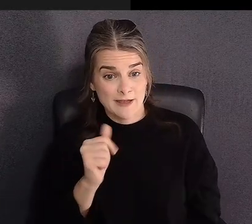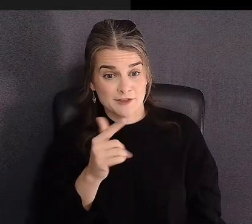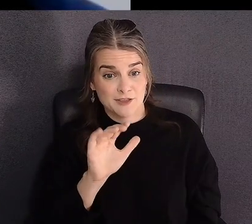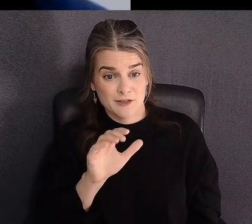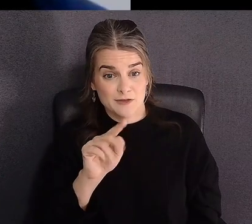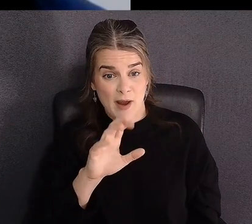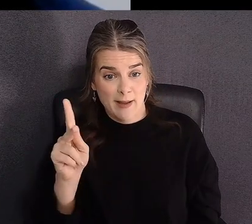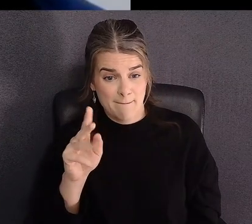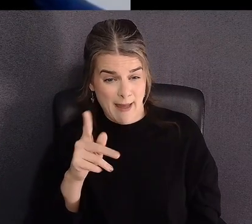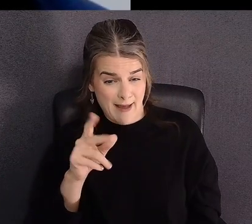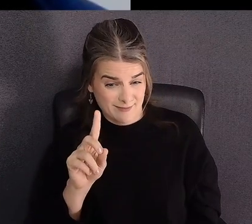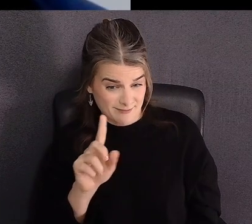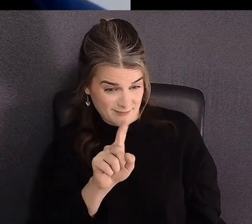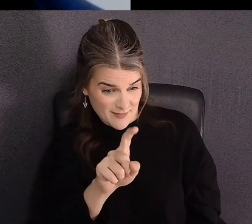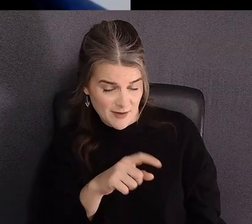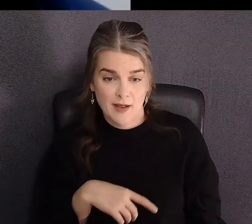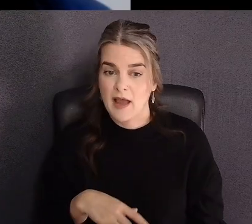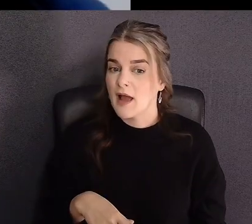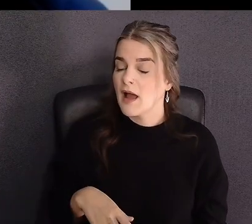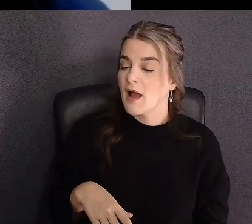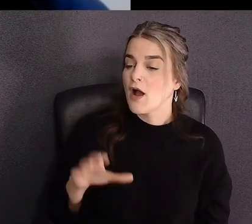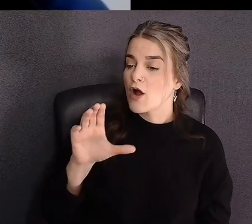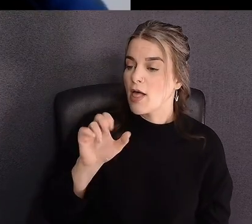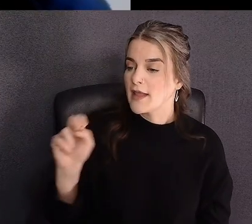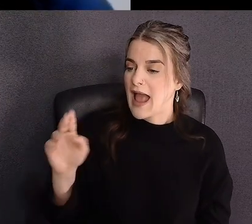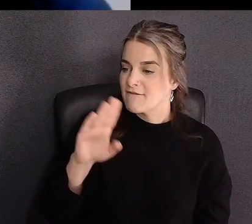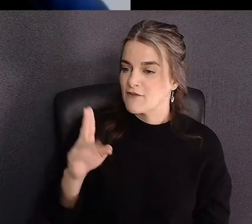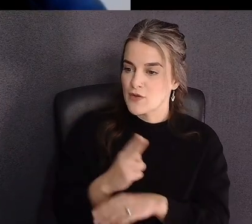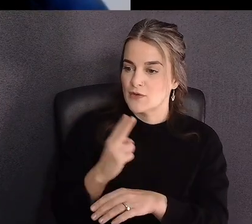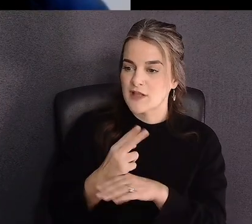I've never used it for a text box, trying to drag it to make it bigger.